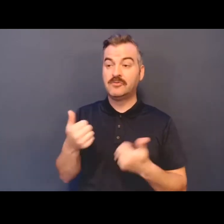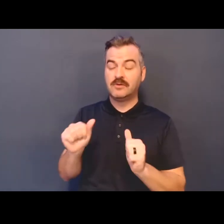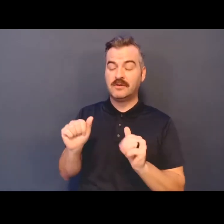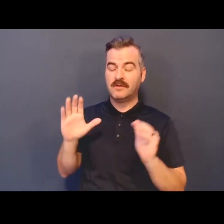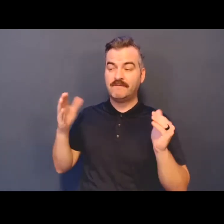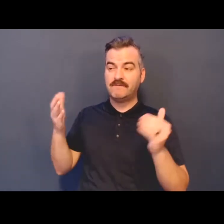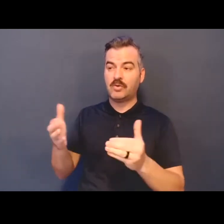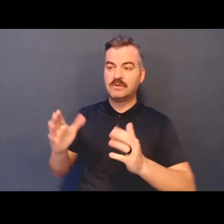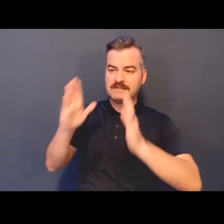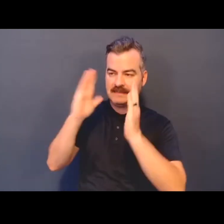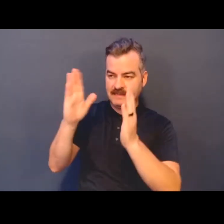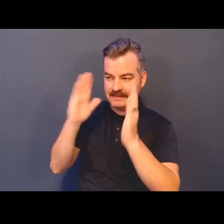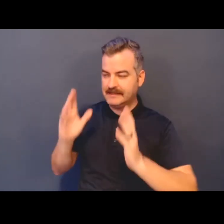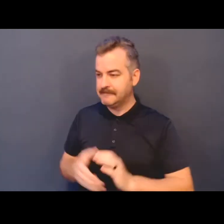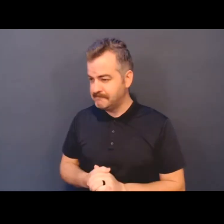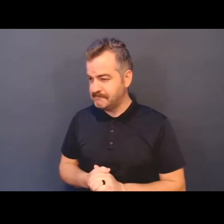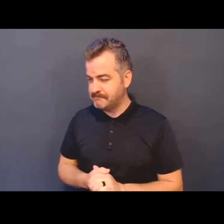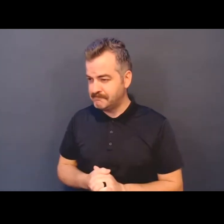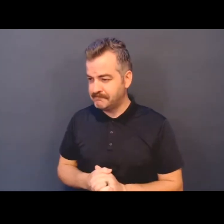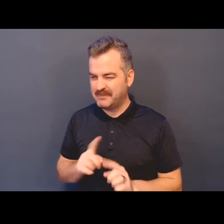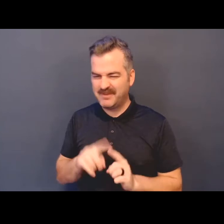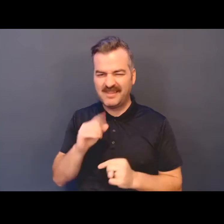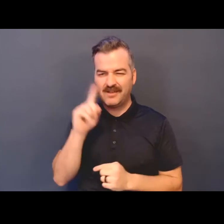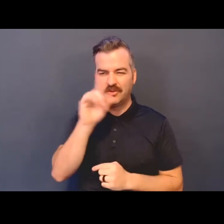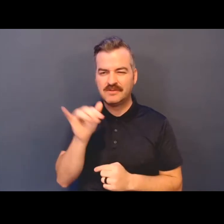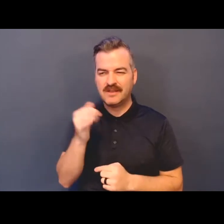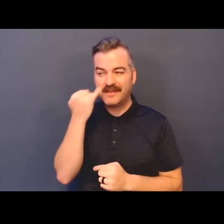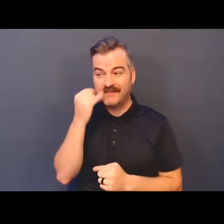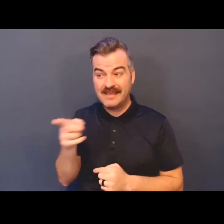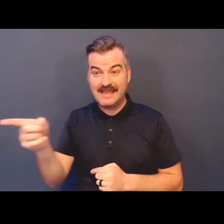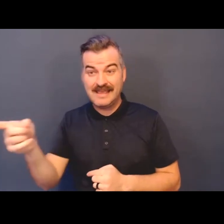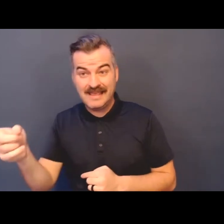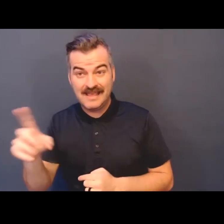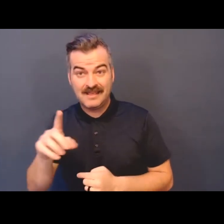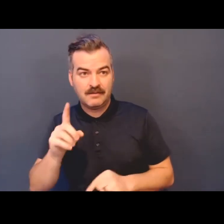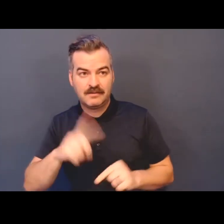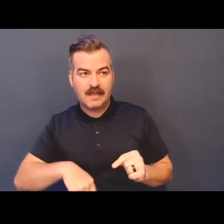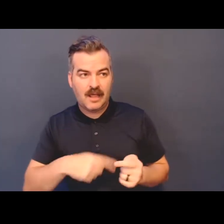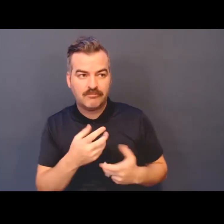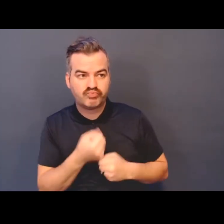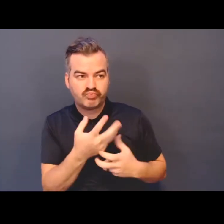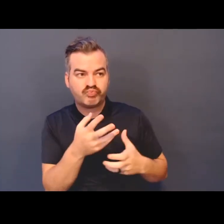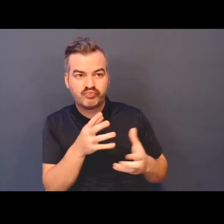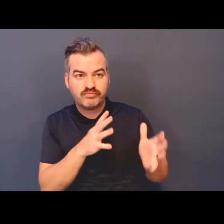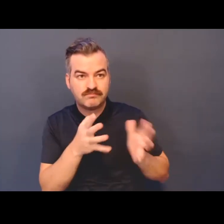listening. 15:11:33 But what does this look like when the nature of patients disability makes the case that they literally cannot speak.